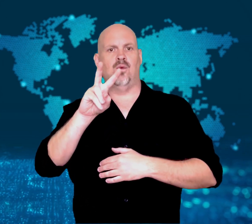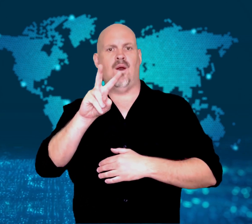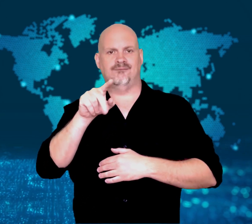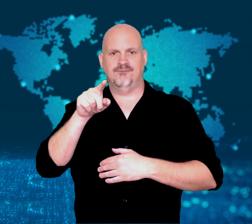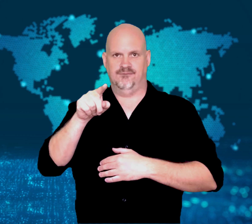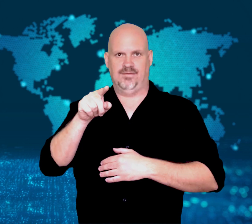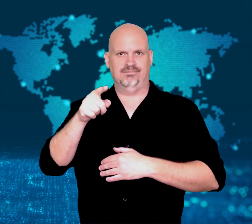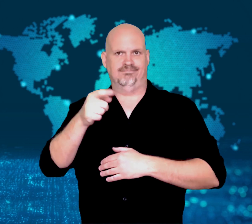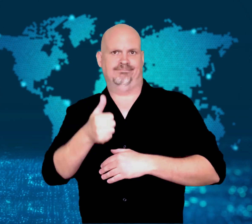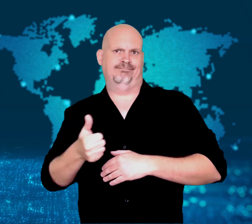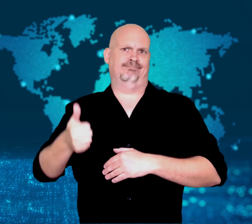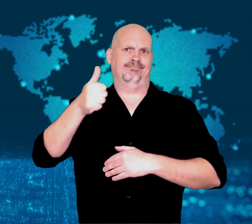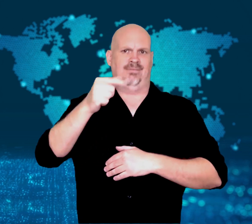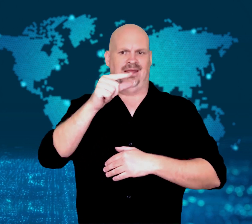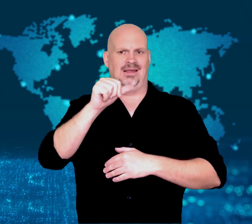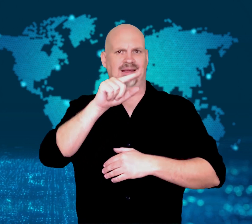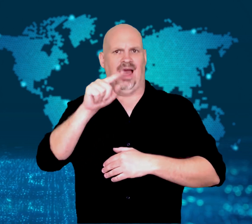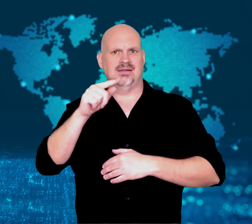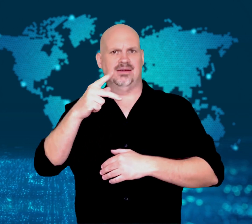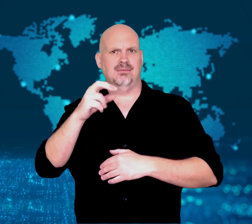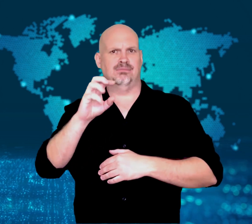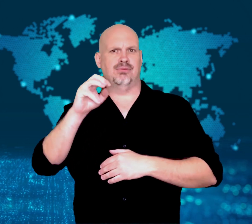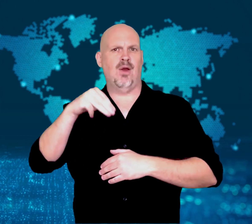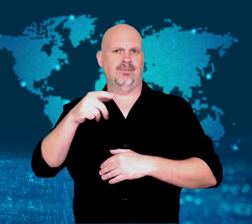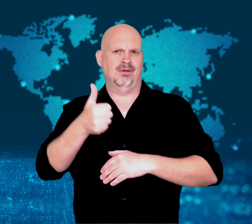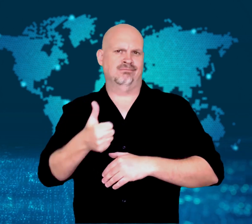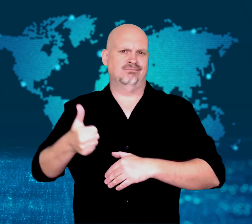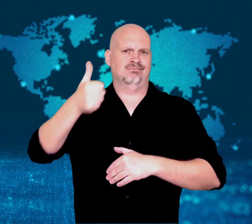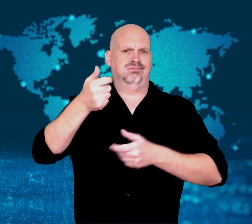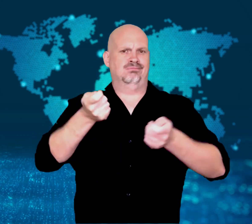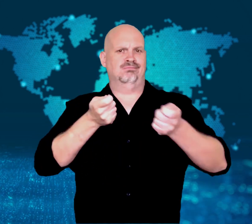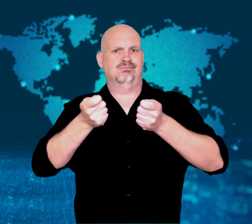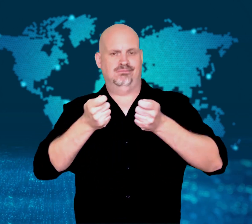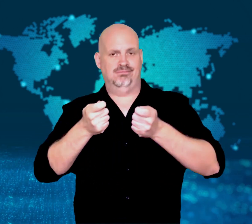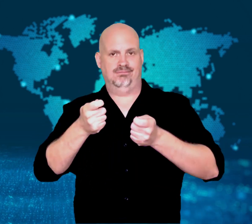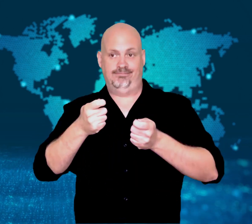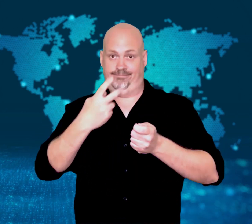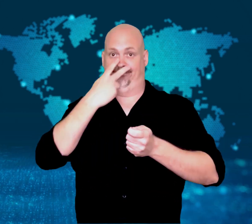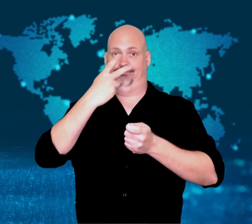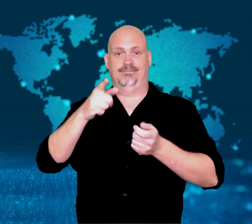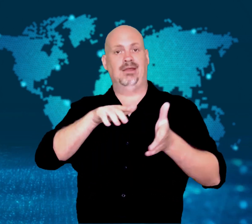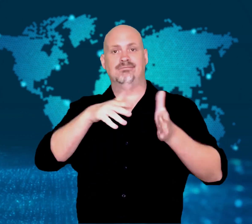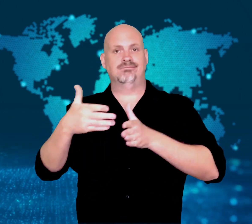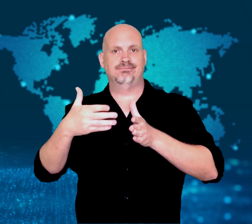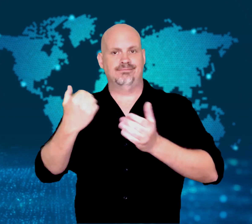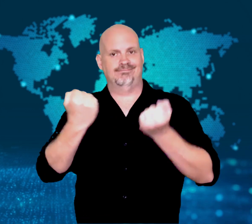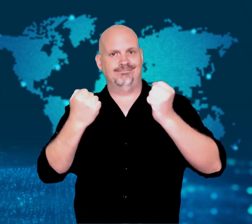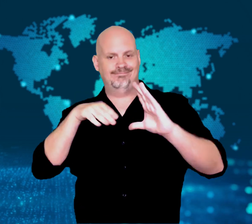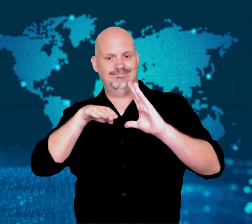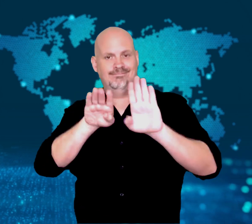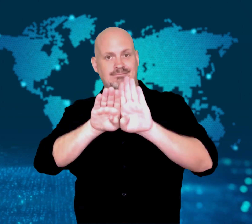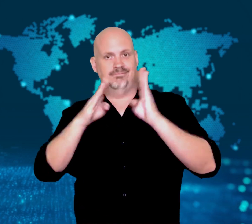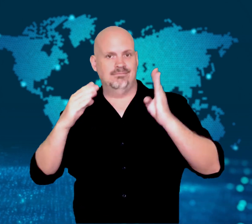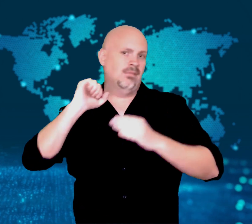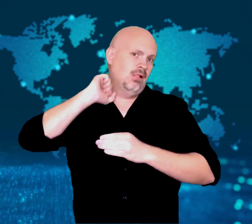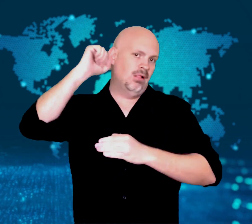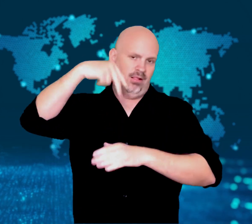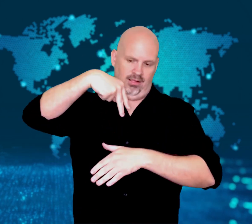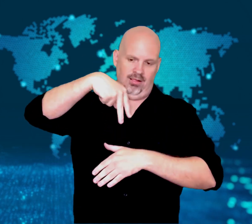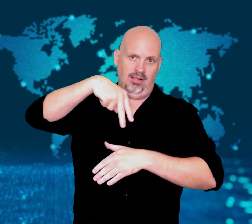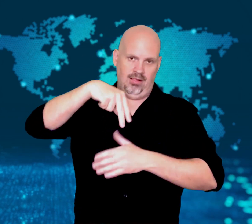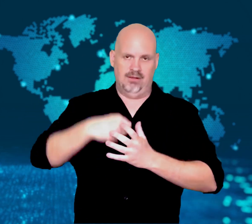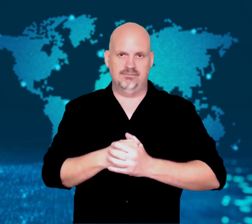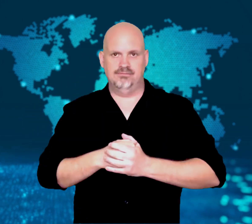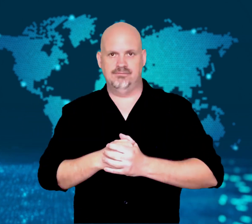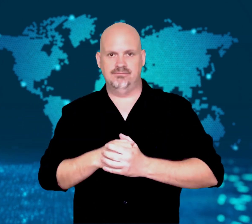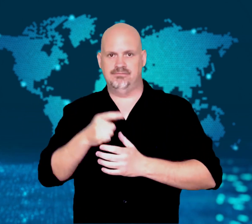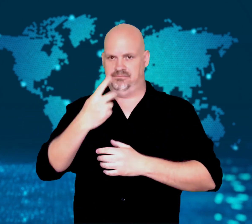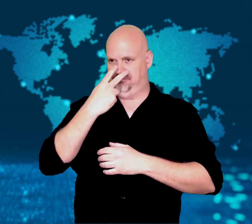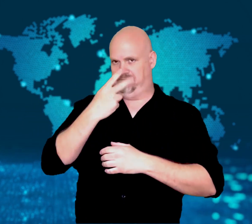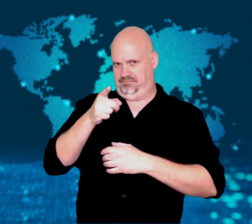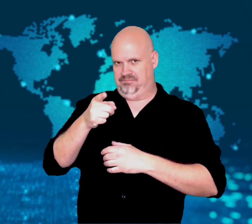He seems to have been beaten before he died, but his death has still